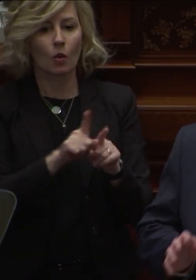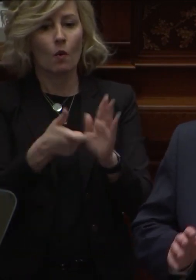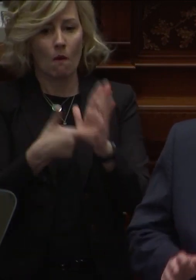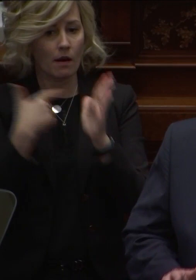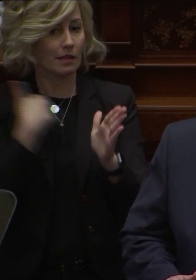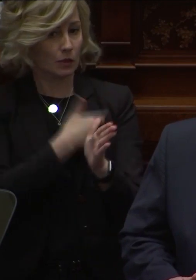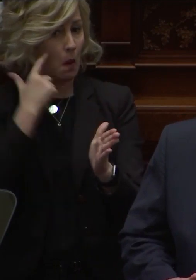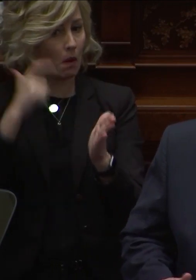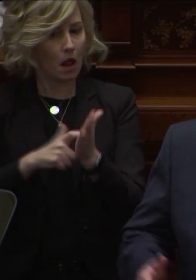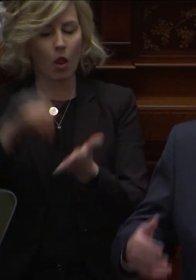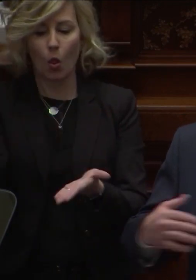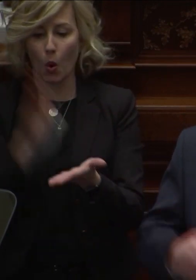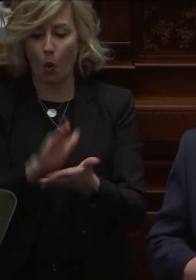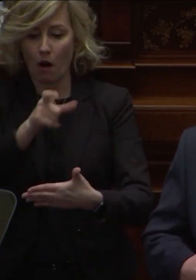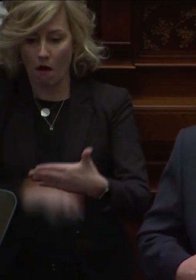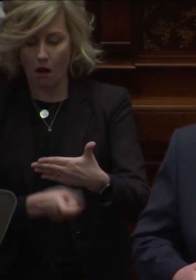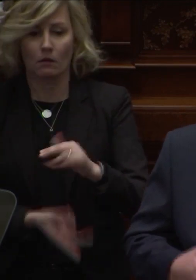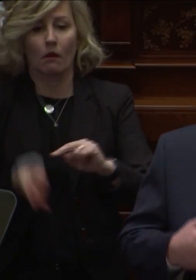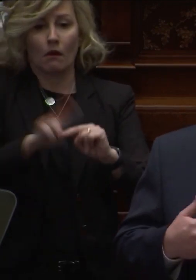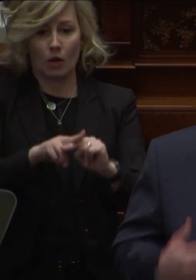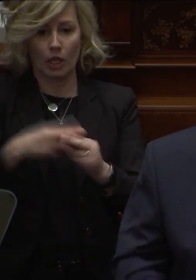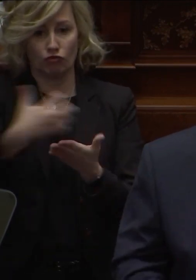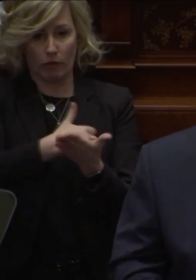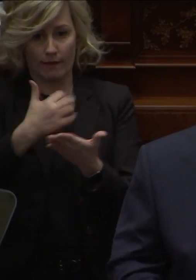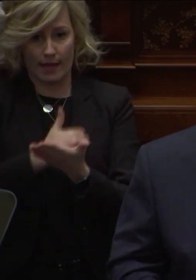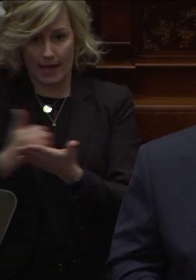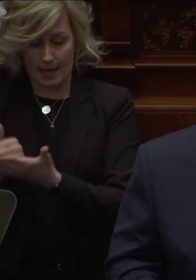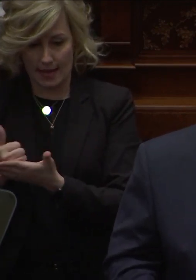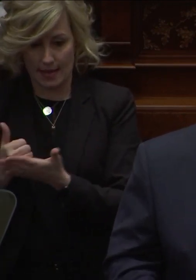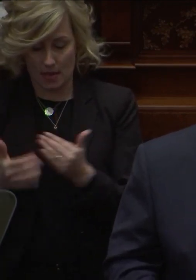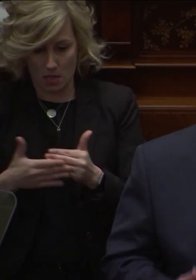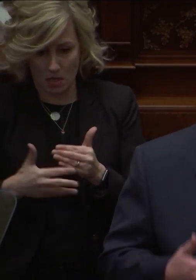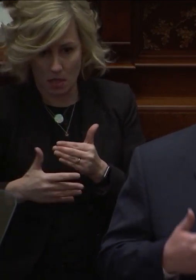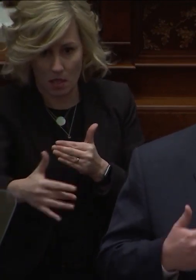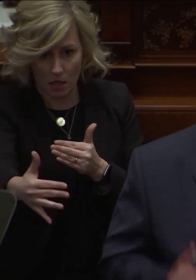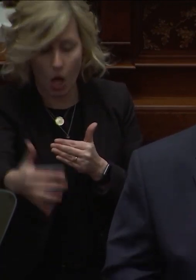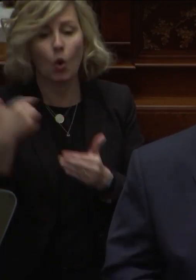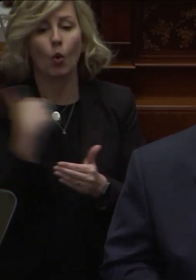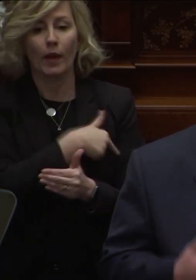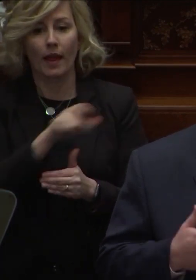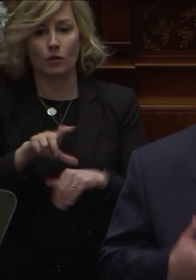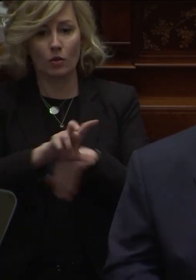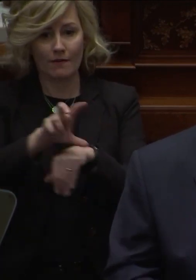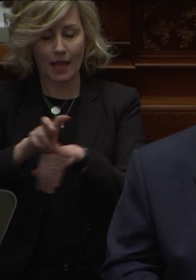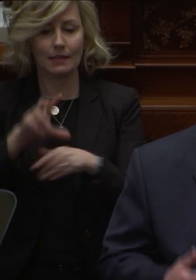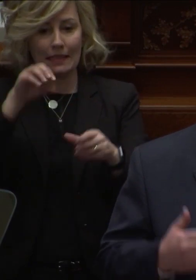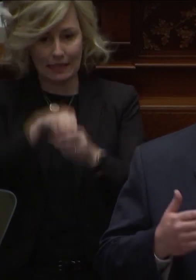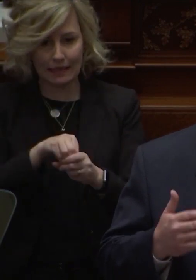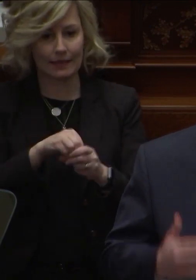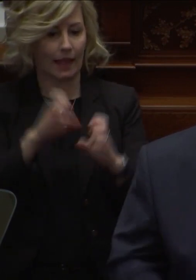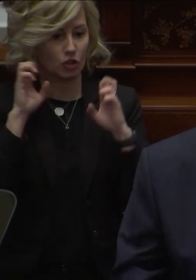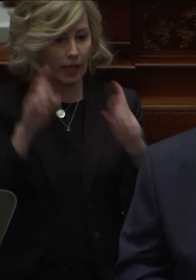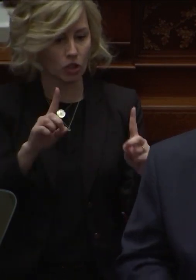OUR PENSION SYSTEM. IT ALSO REQUIRES A RECOGNITION TO LOWER COSTS AND INCREASE REVENUE OVER THE LONG-TERM, WE